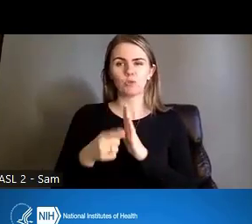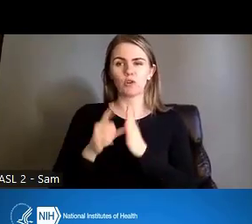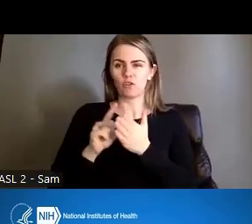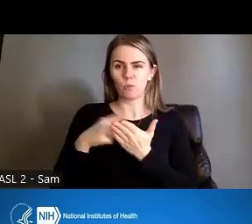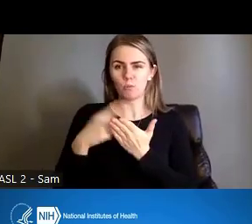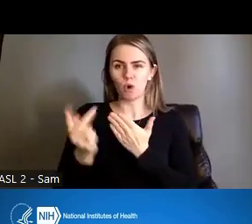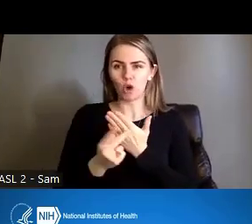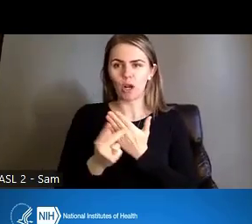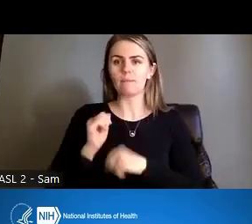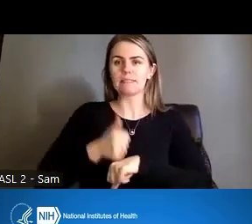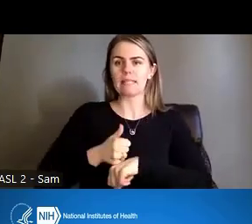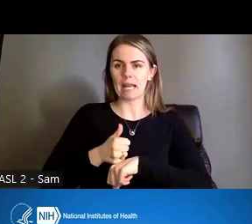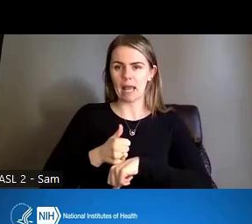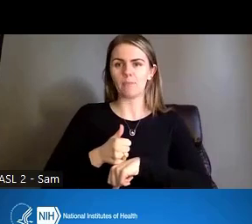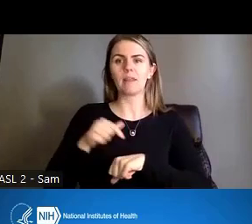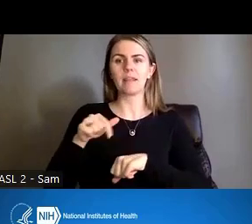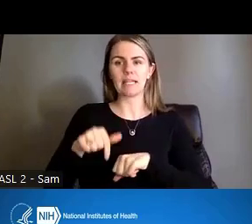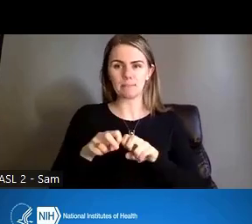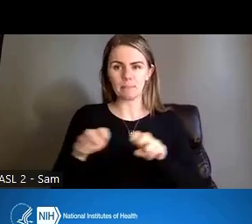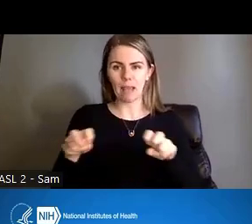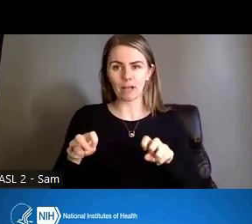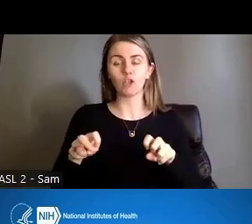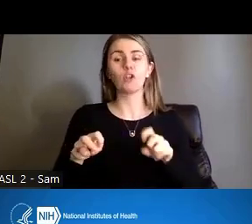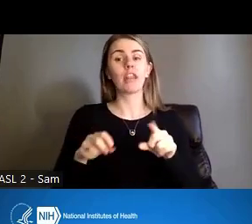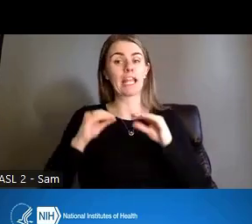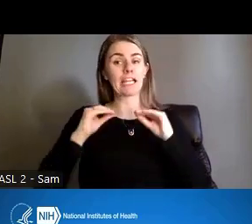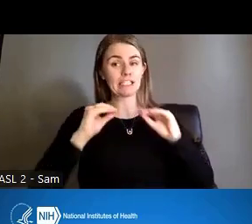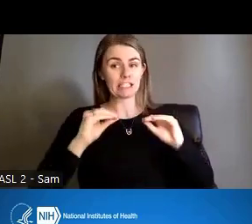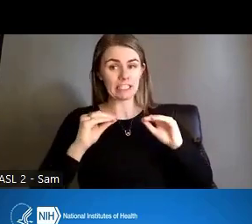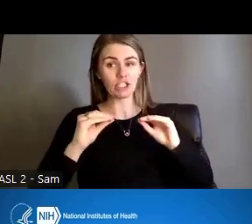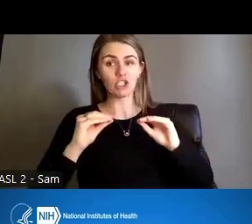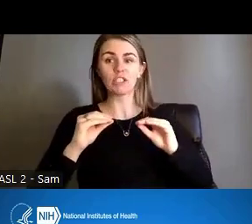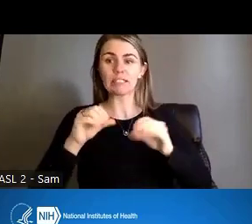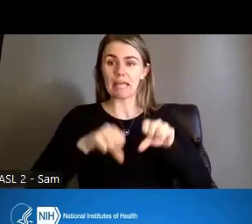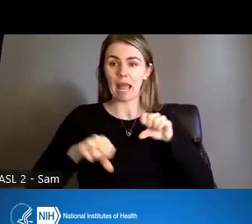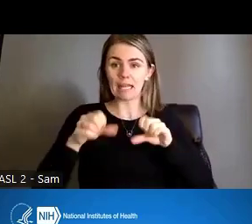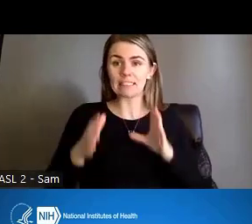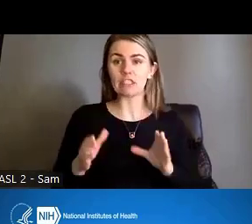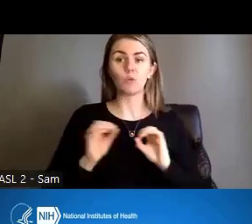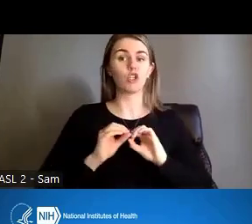without prior review experience so that they can become effective reviewers